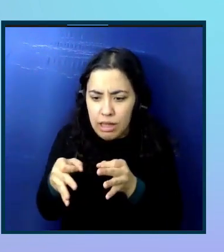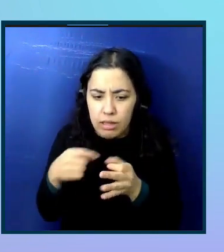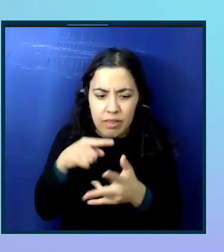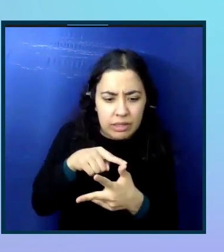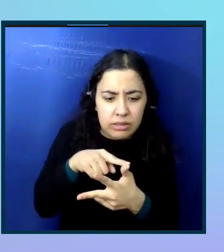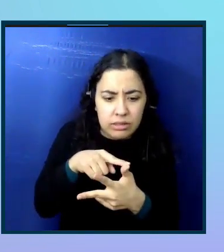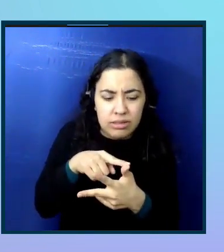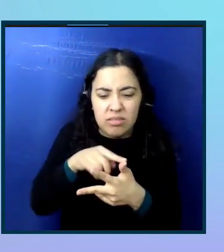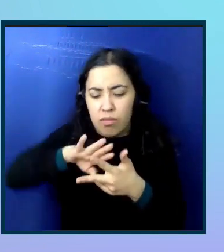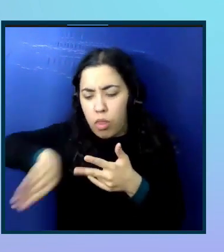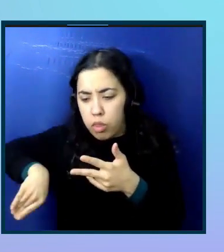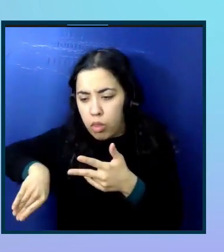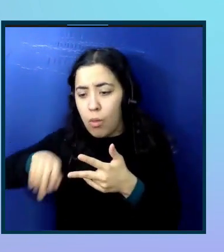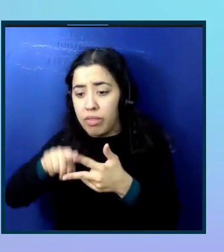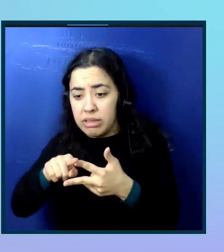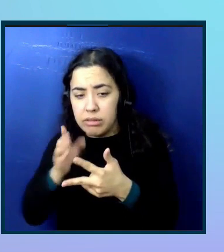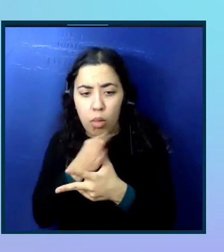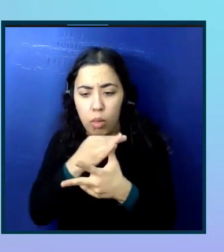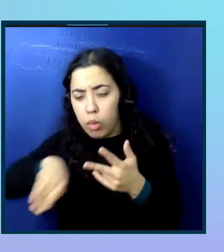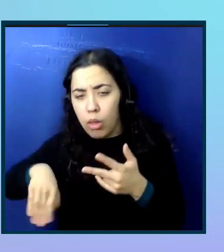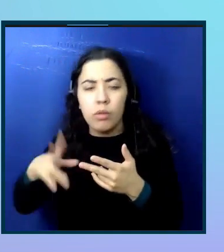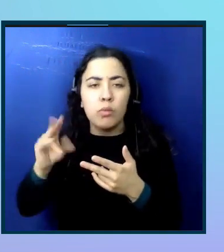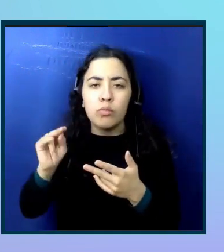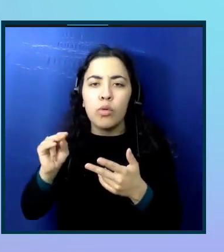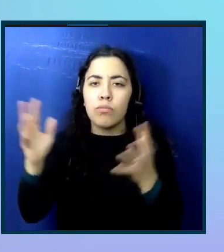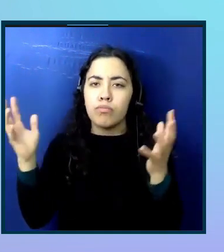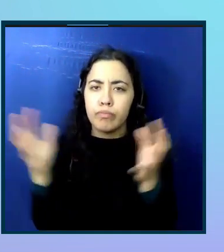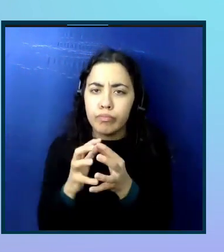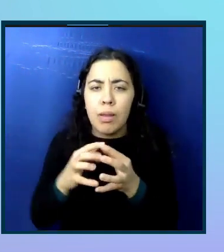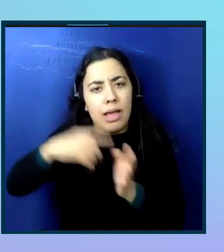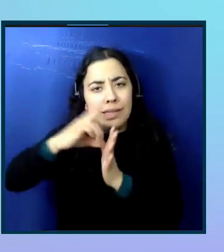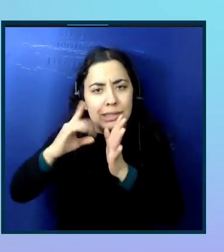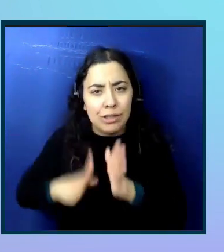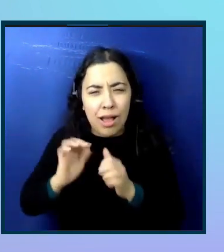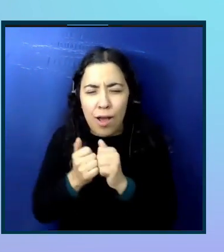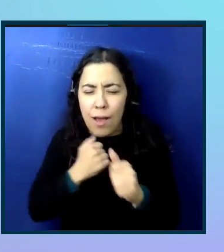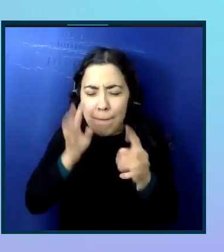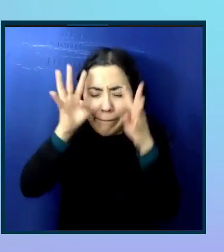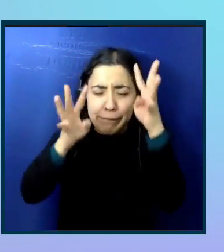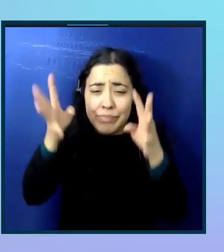It's like, as a designer, how do I play around? That's, John, I can't tell you how excited I was